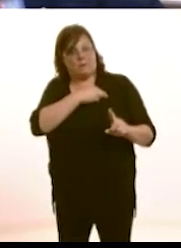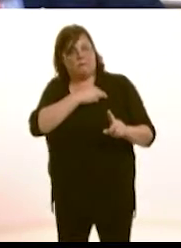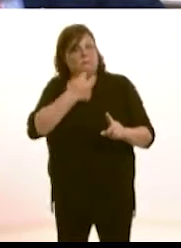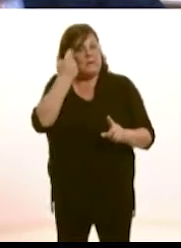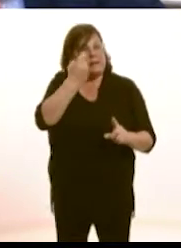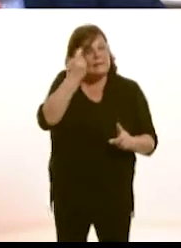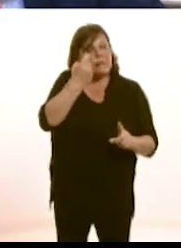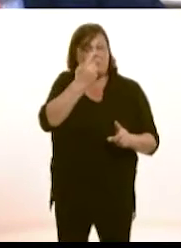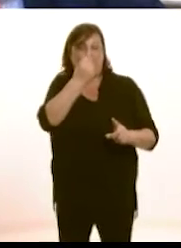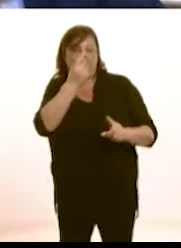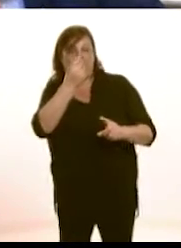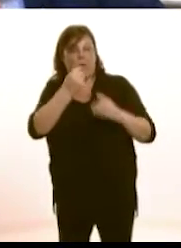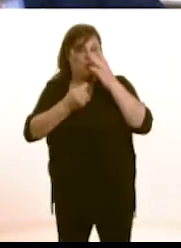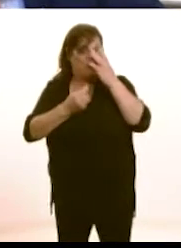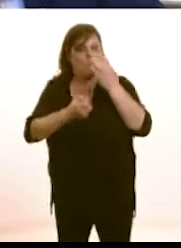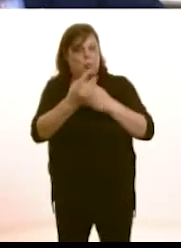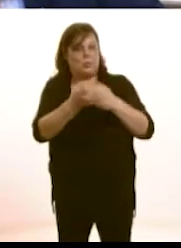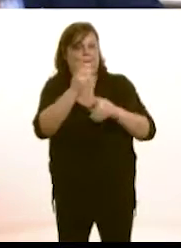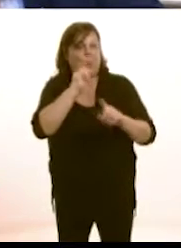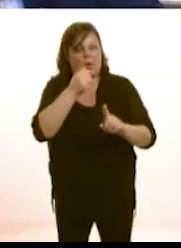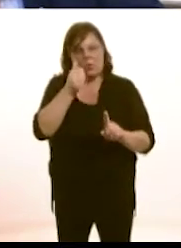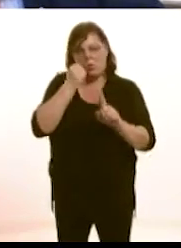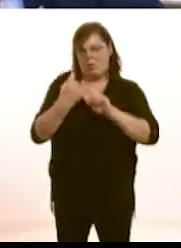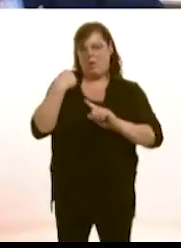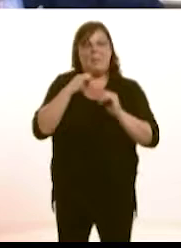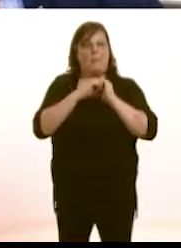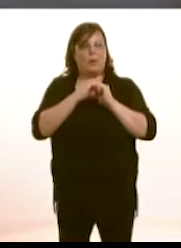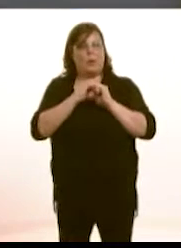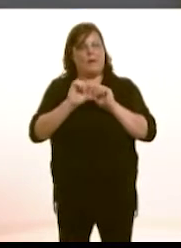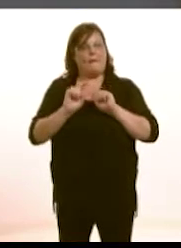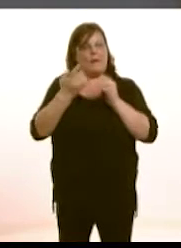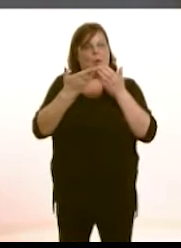that in March this year we did see the publication of the first open data plan for Wales, and